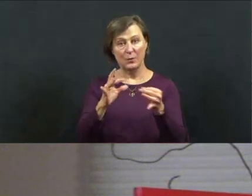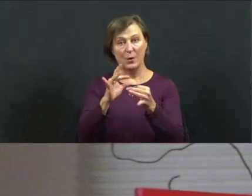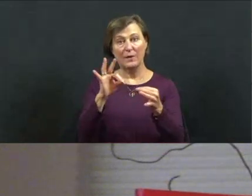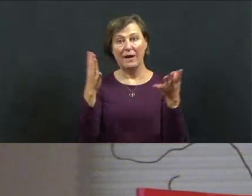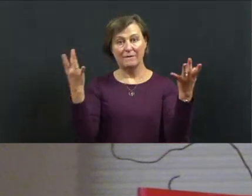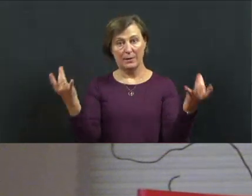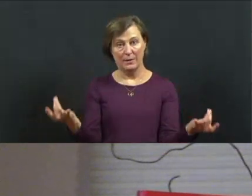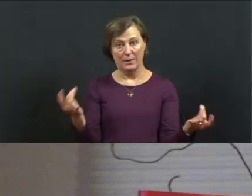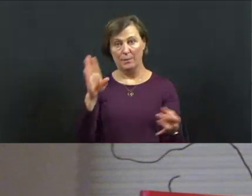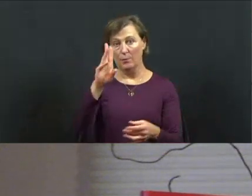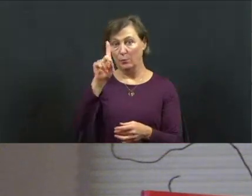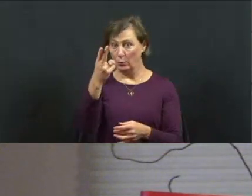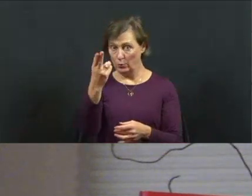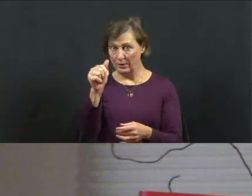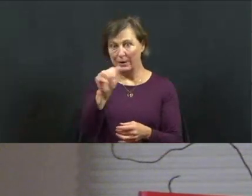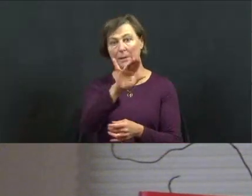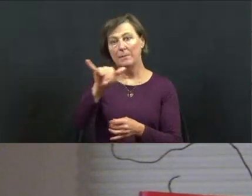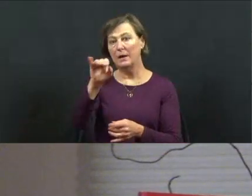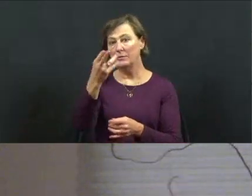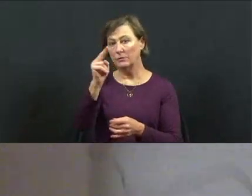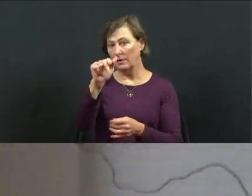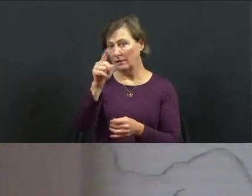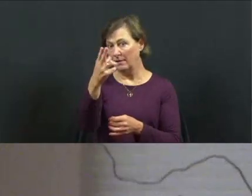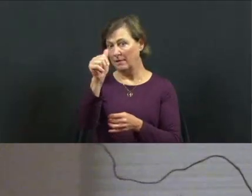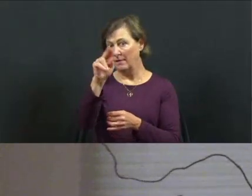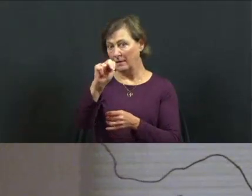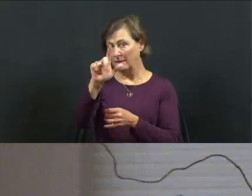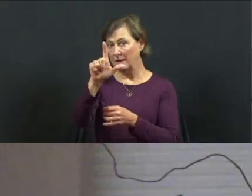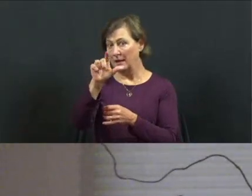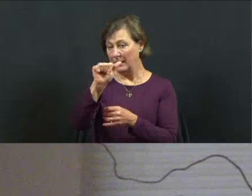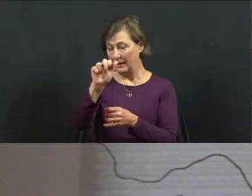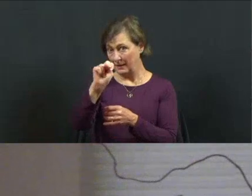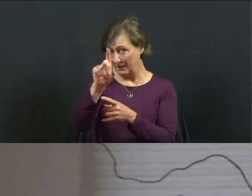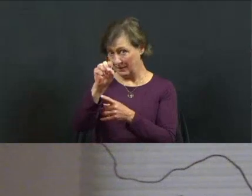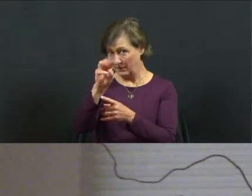by Jonathan Lando and Janet Brooke.